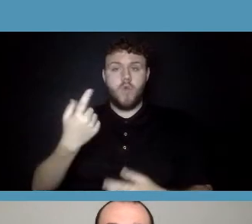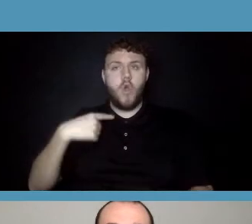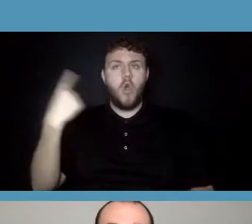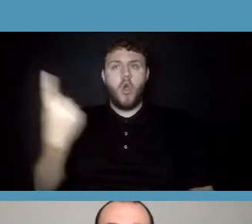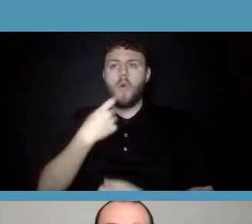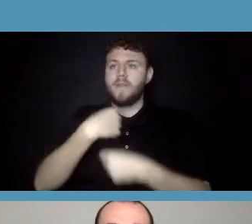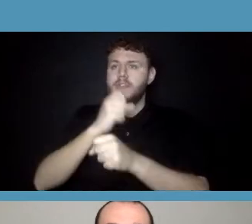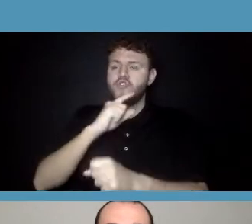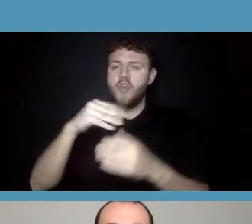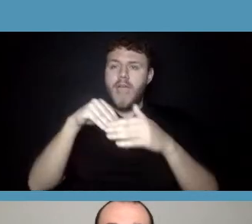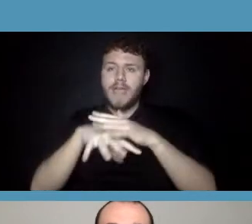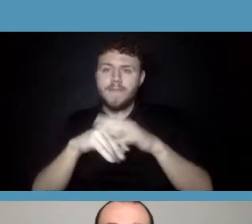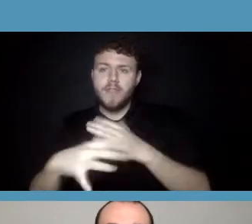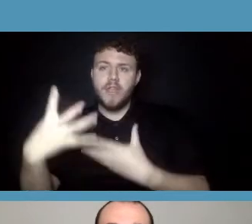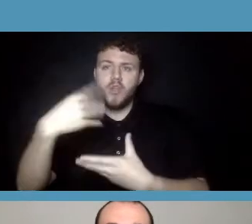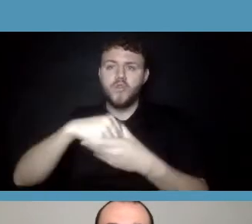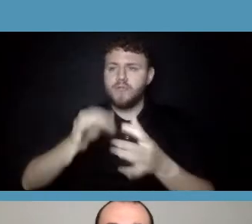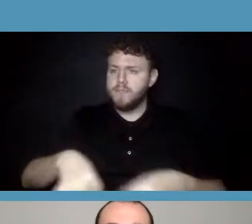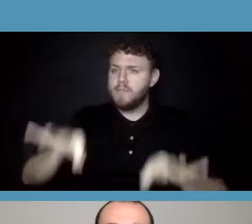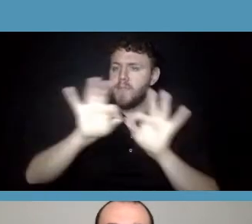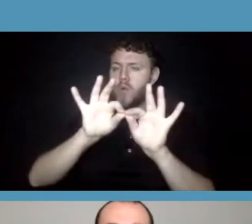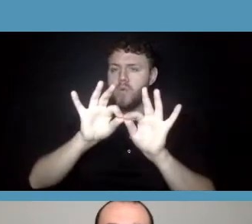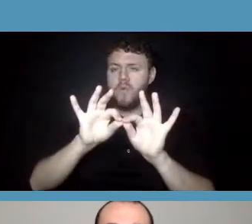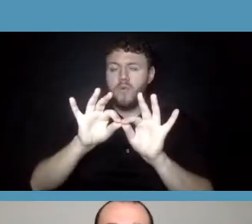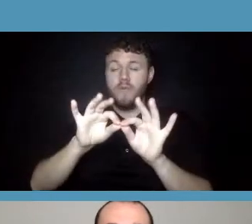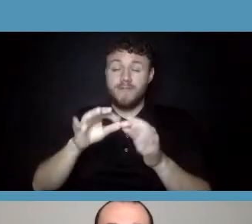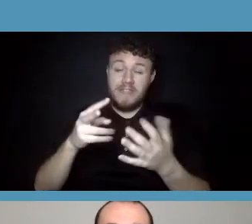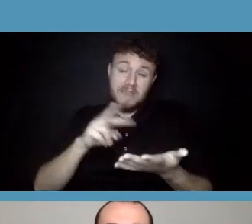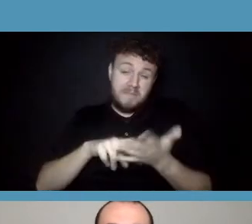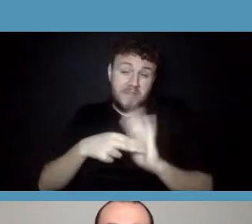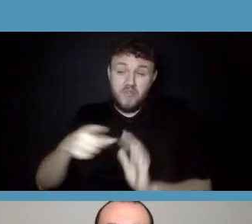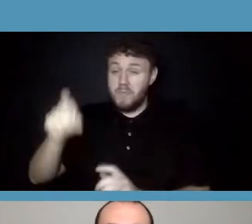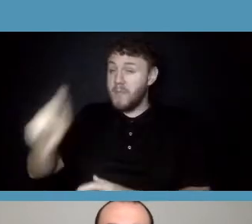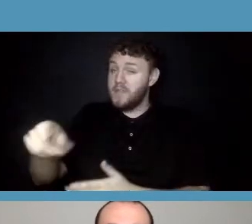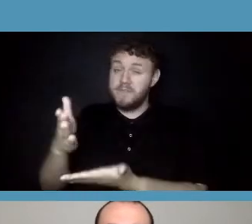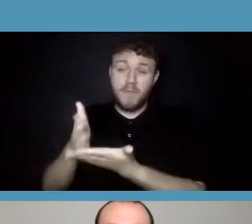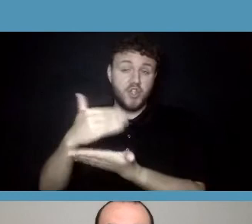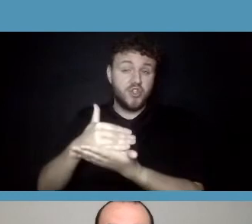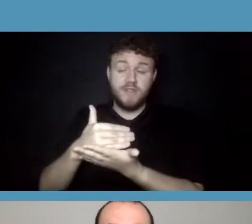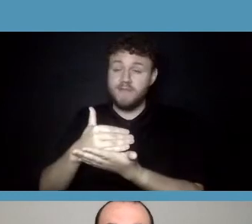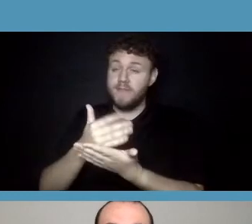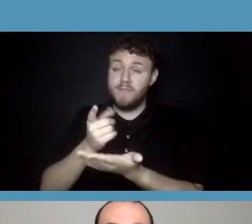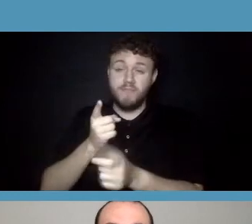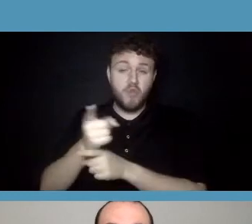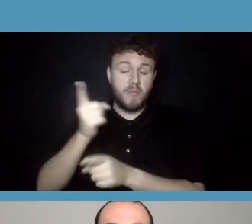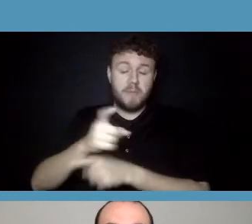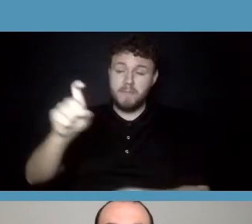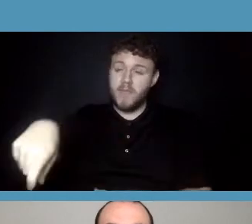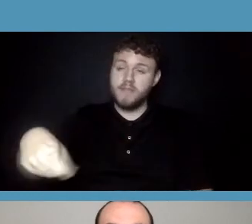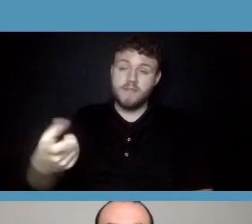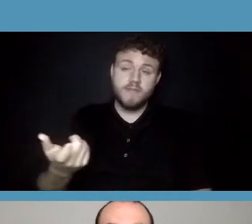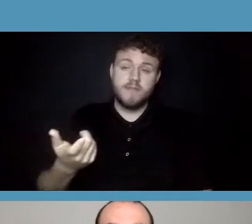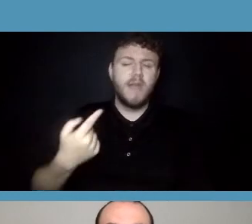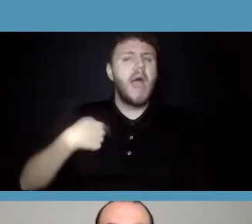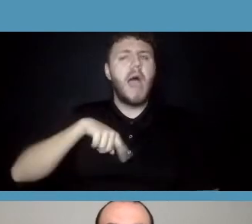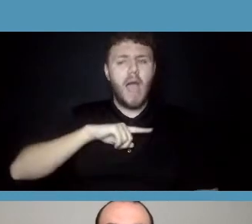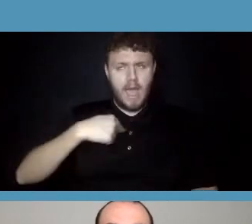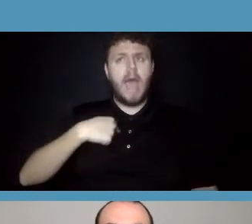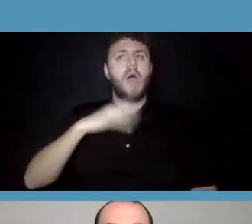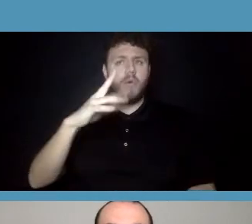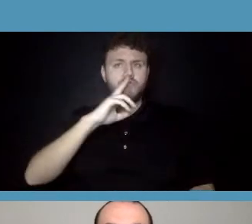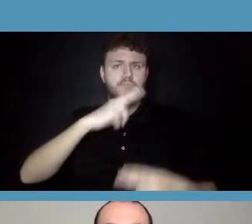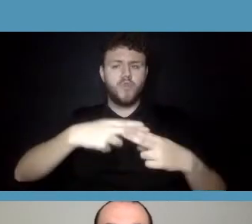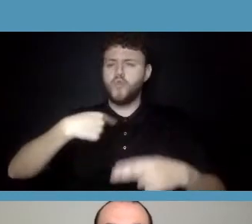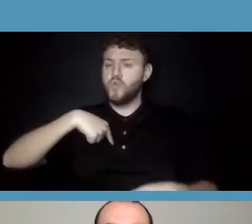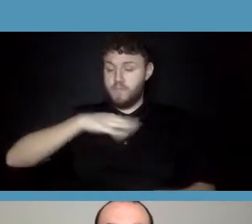then it is something you just have to budget for. I will say that we do not often offer